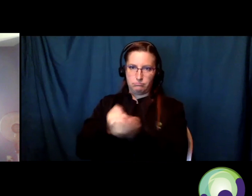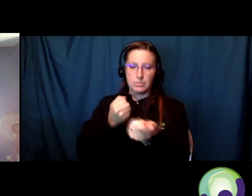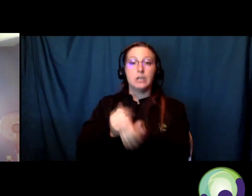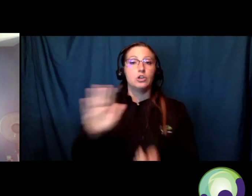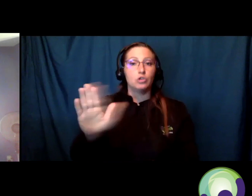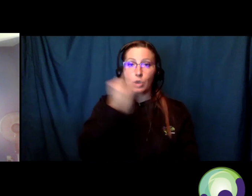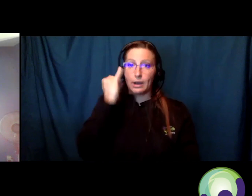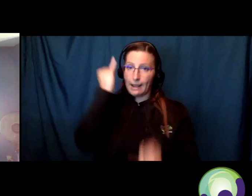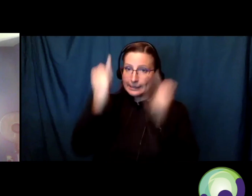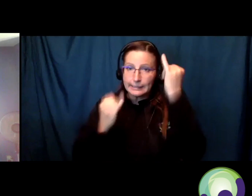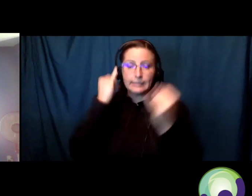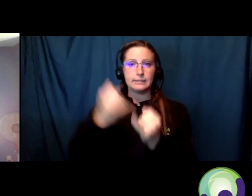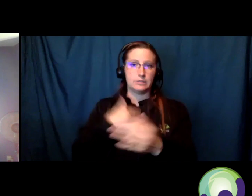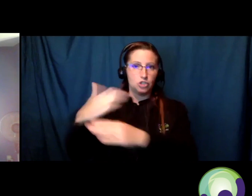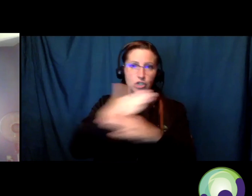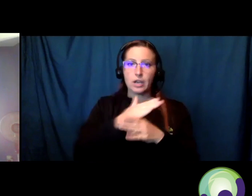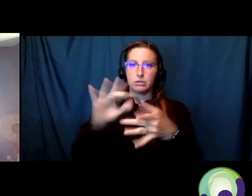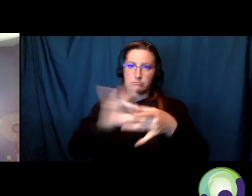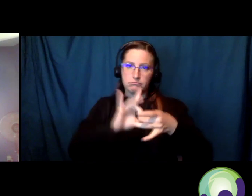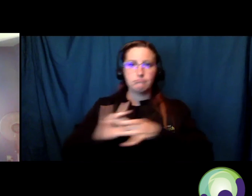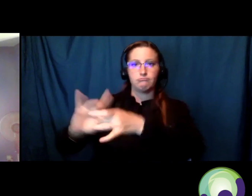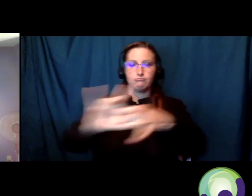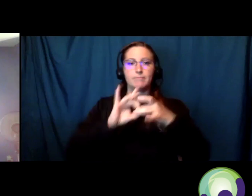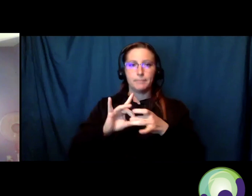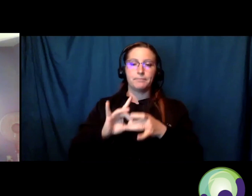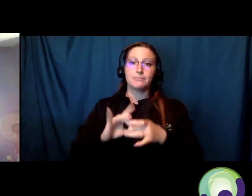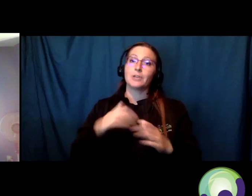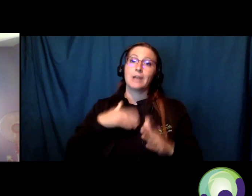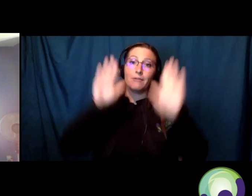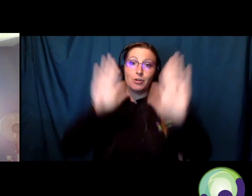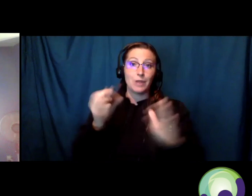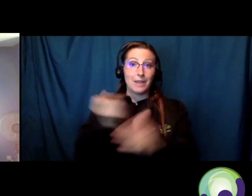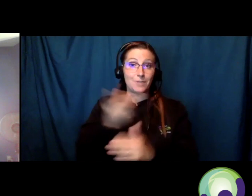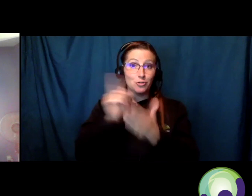and get you guys connected. So have a great couple weeks and we'll see you again